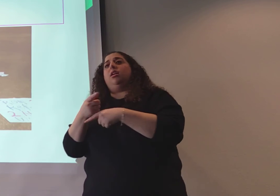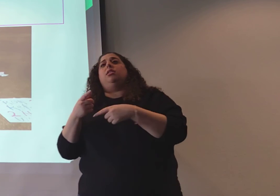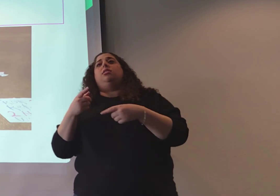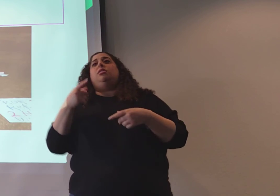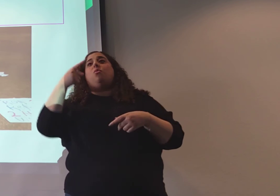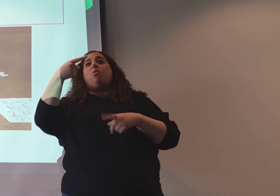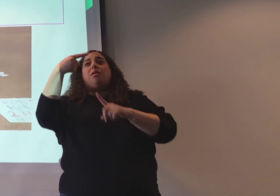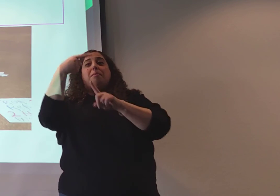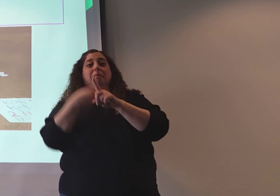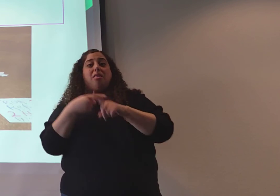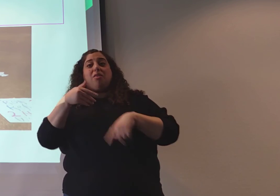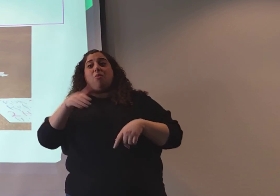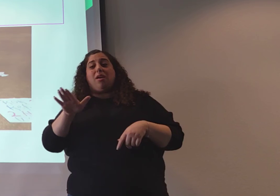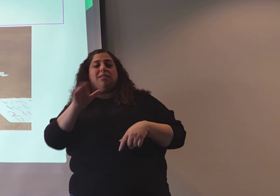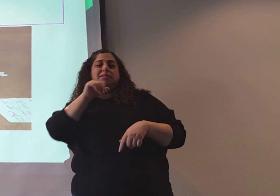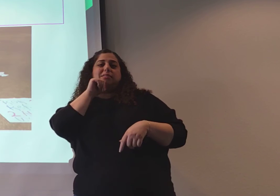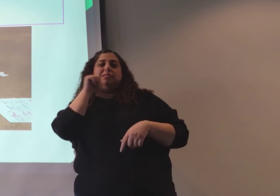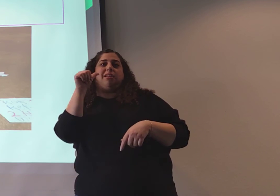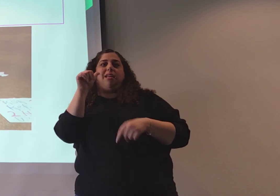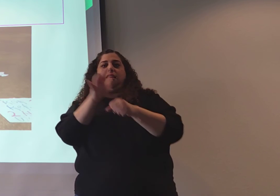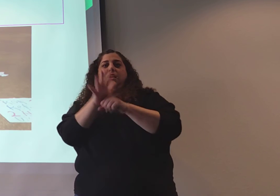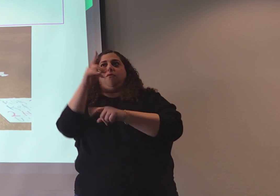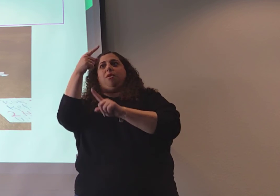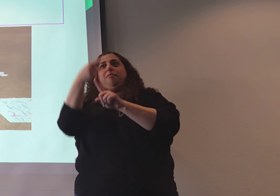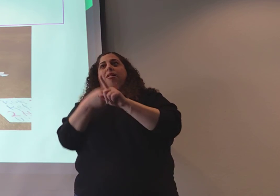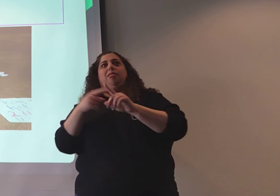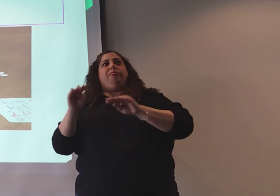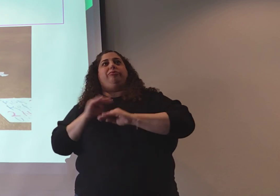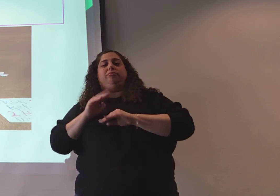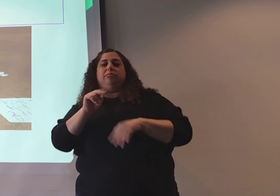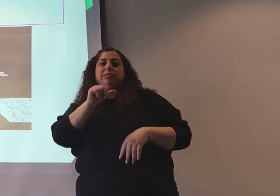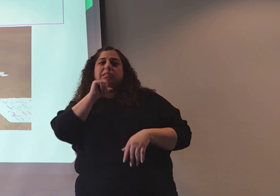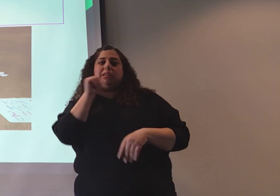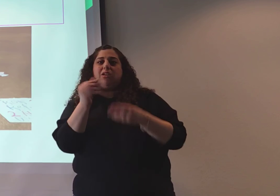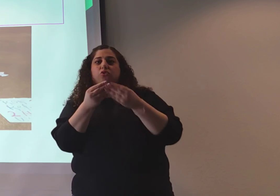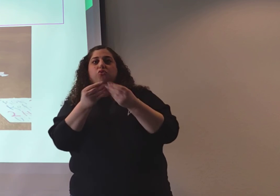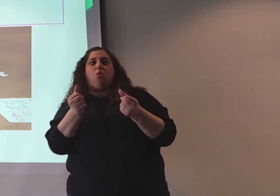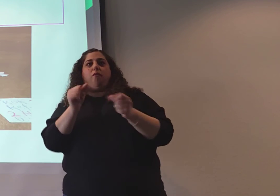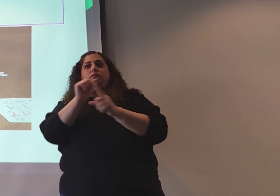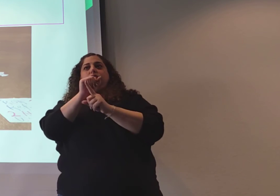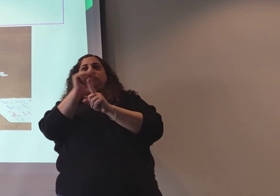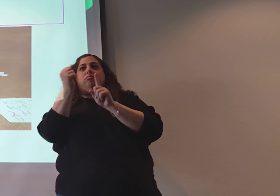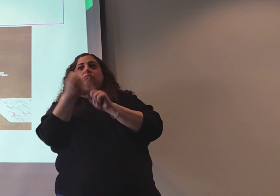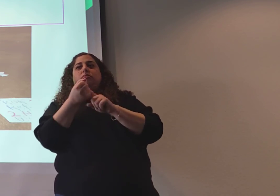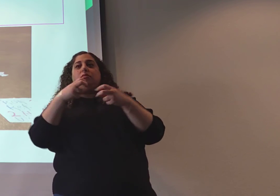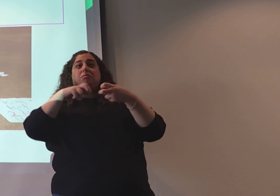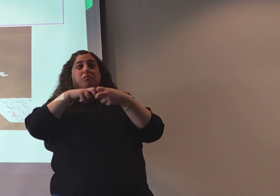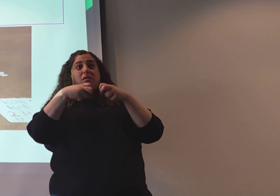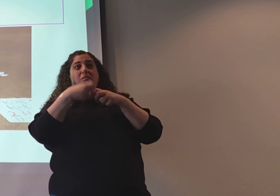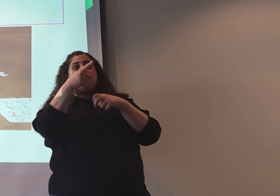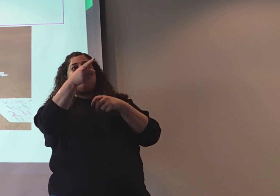If the problem to not pay rent is beyond one month, that’s where the gap is.